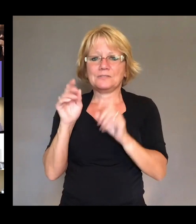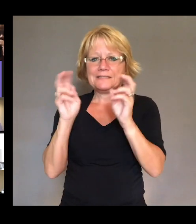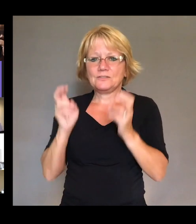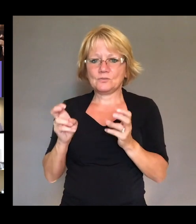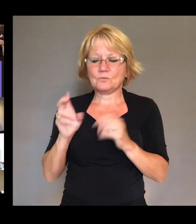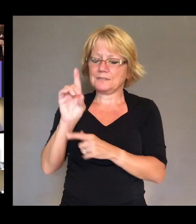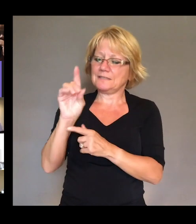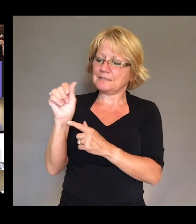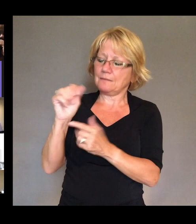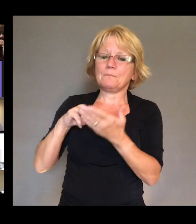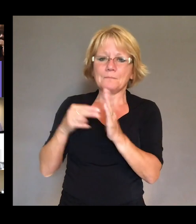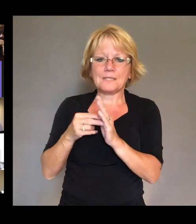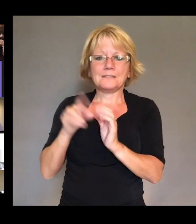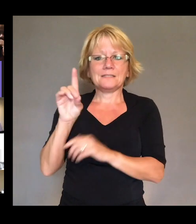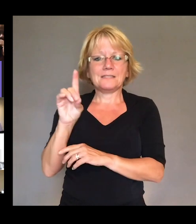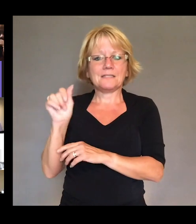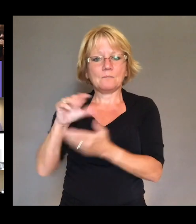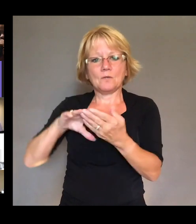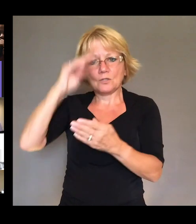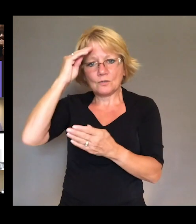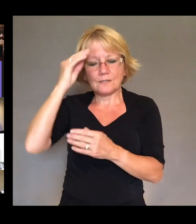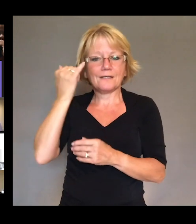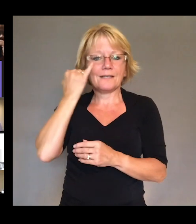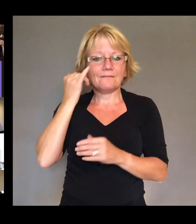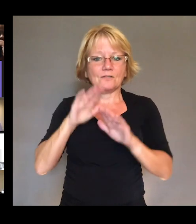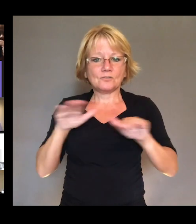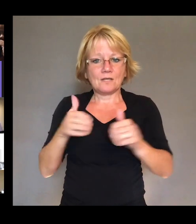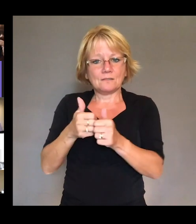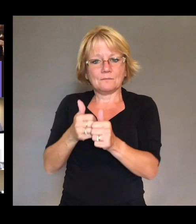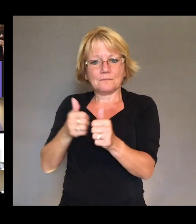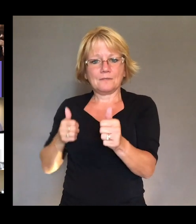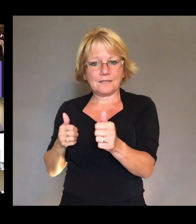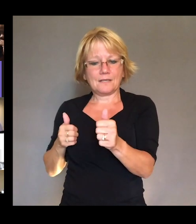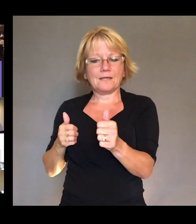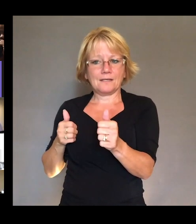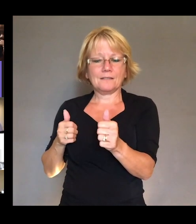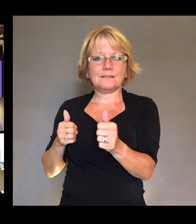Disability is disabled learning. So if the child is behind, I hear so often was,